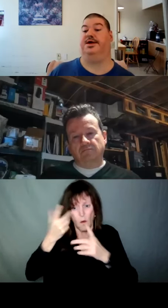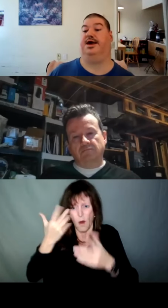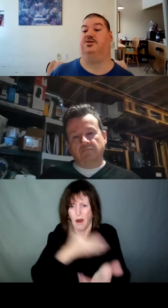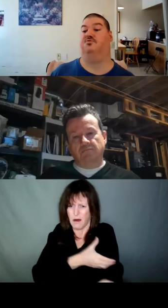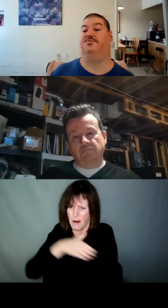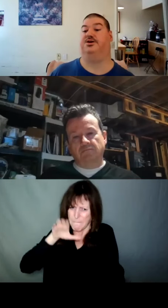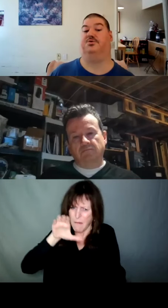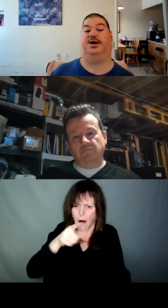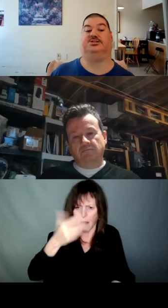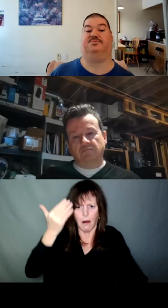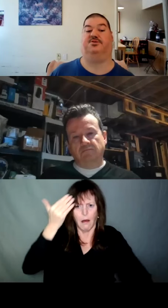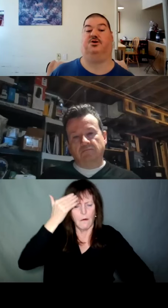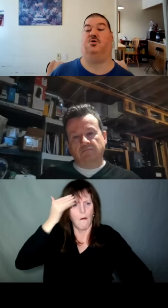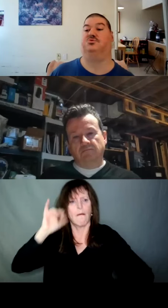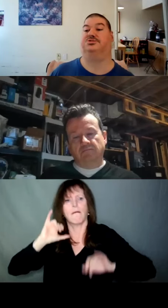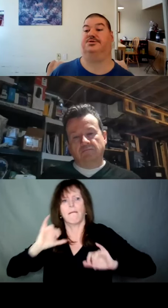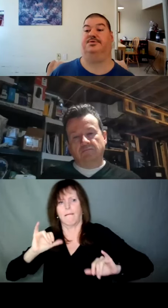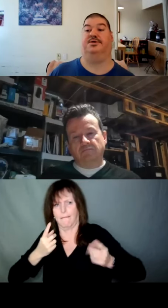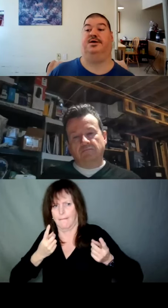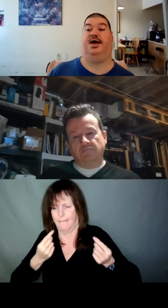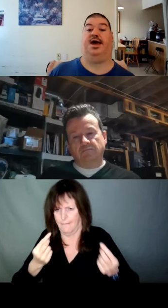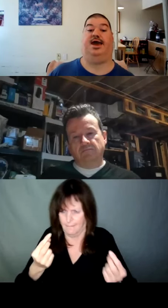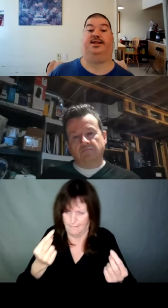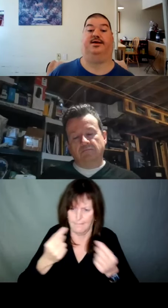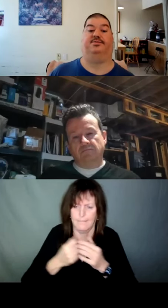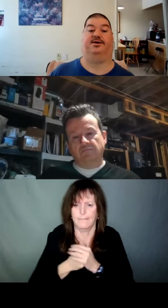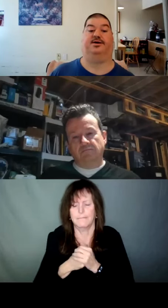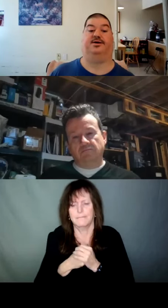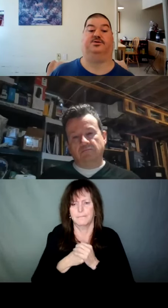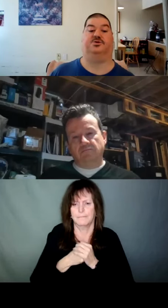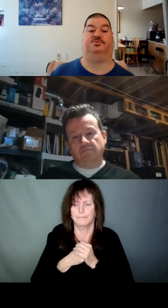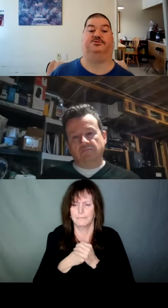but meant to empower you with information and resources for privacy and time management , everyone will be